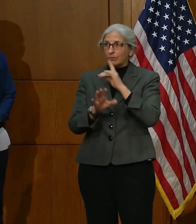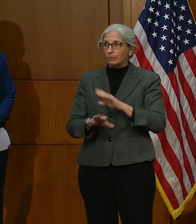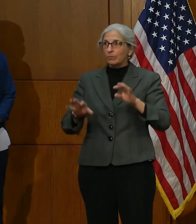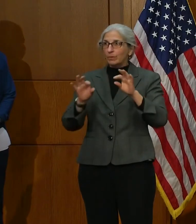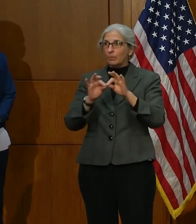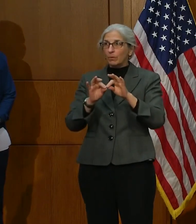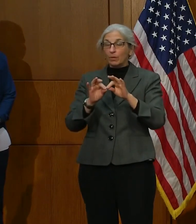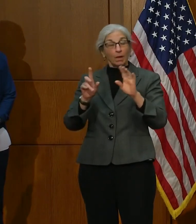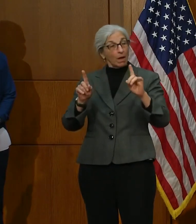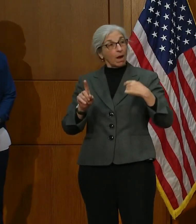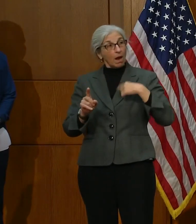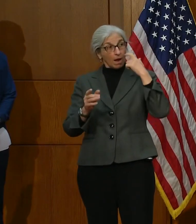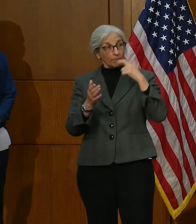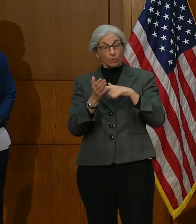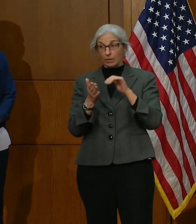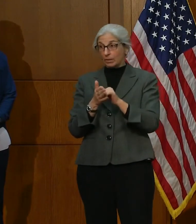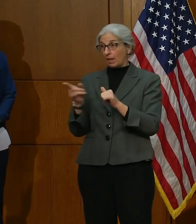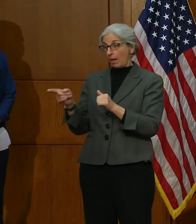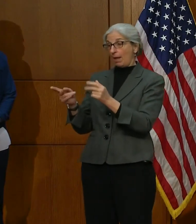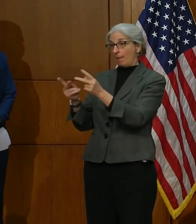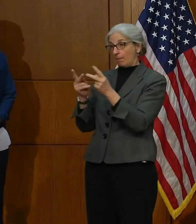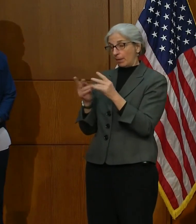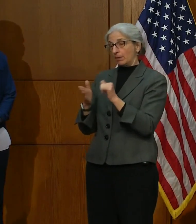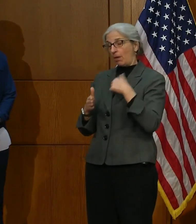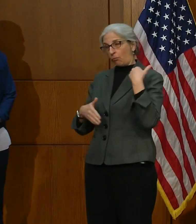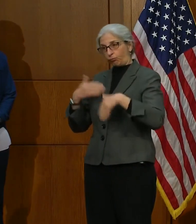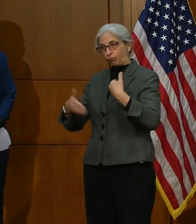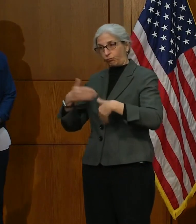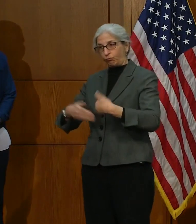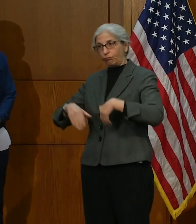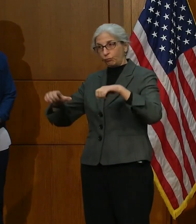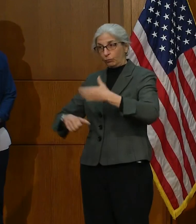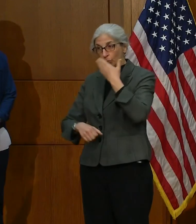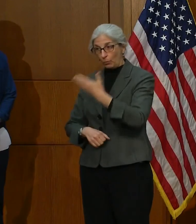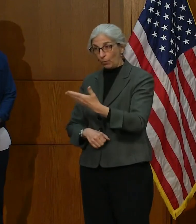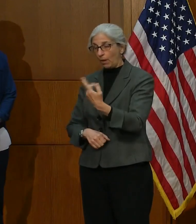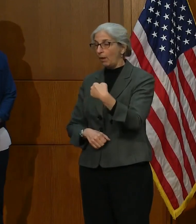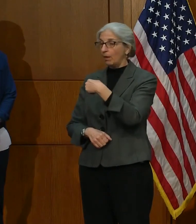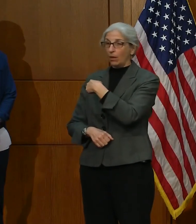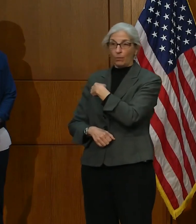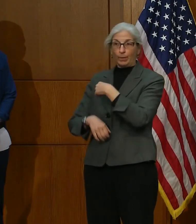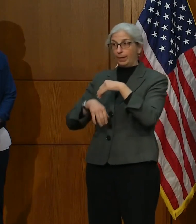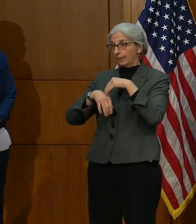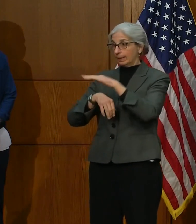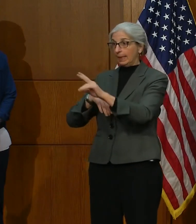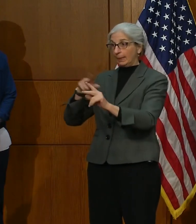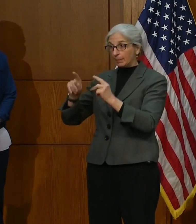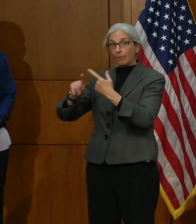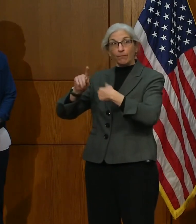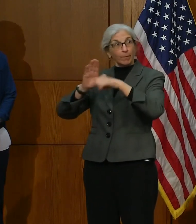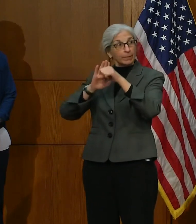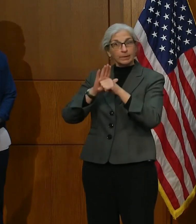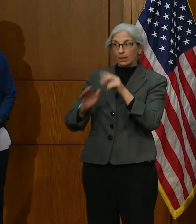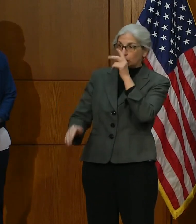COORDINATION IS KEY AND. ONE THING I HAVE OBSERVED, IS THAT THE PLACES THAT ARE DOING THIS